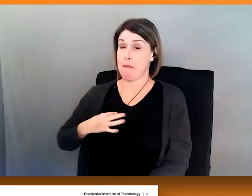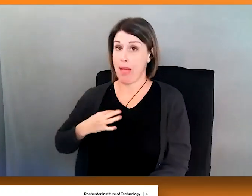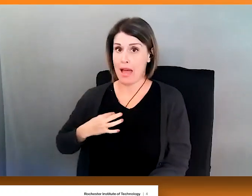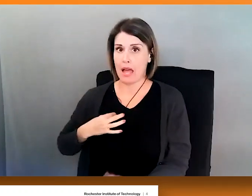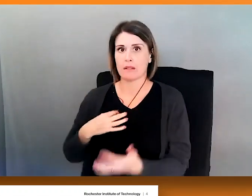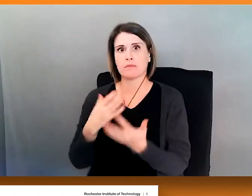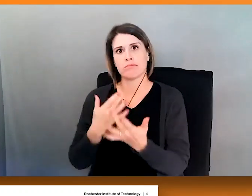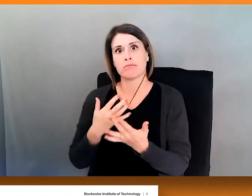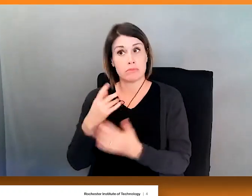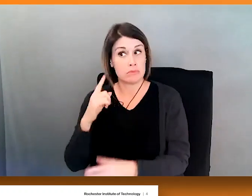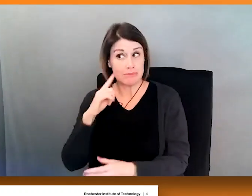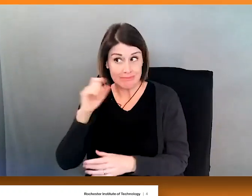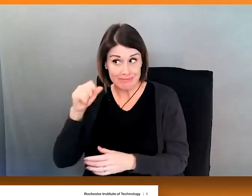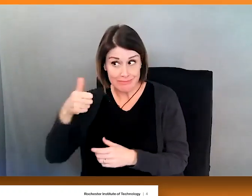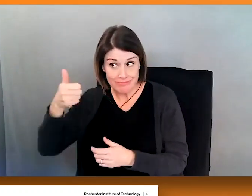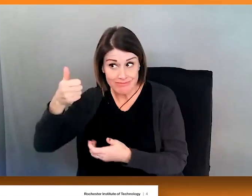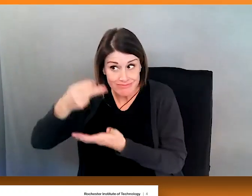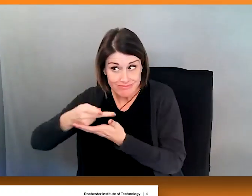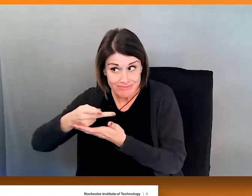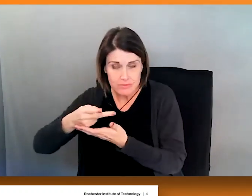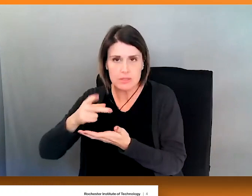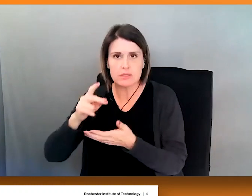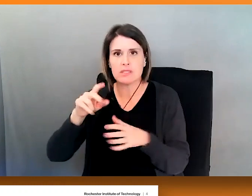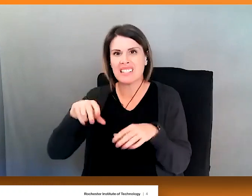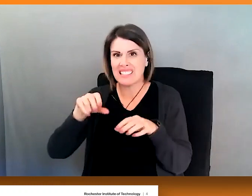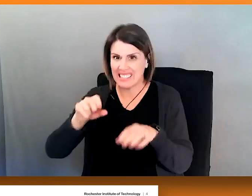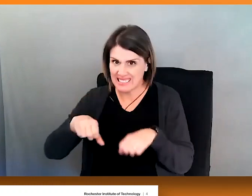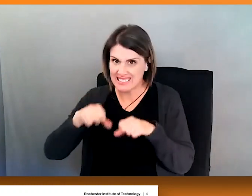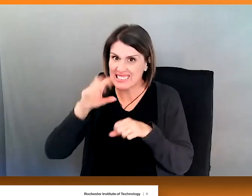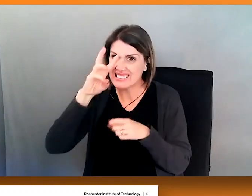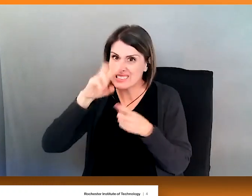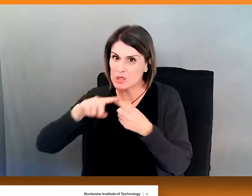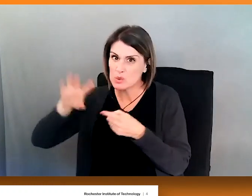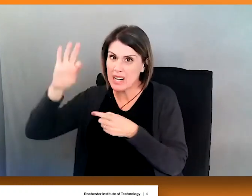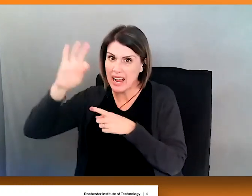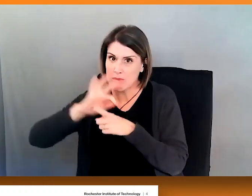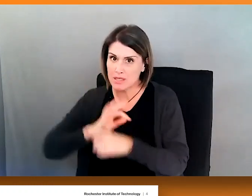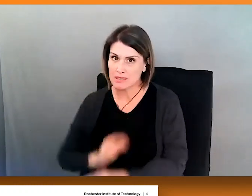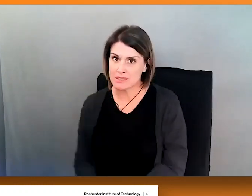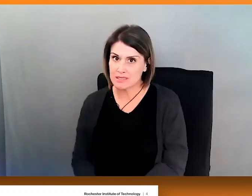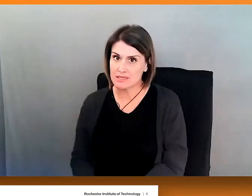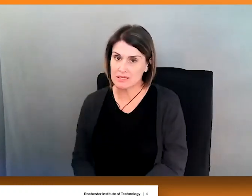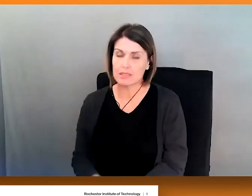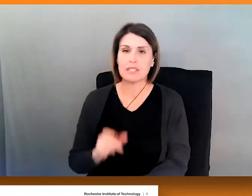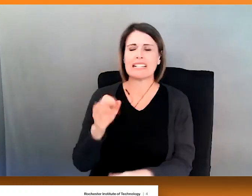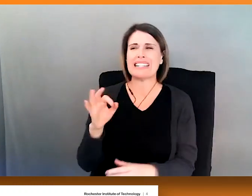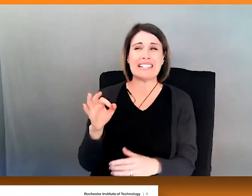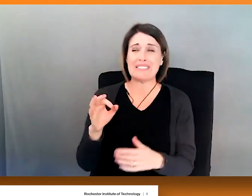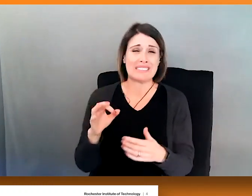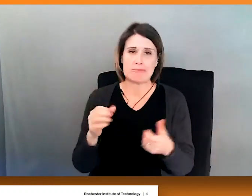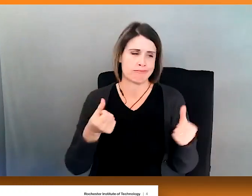and if you're not funded and you have to resubmit, which is more commonly,